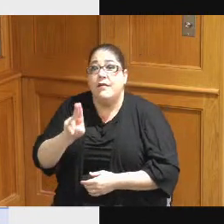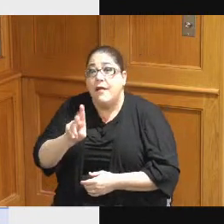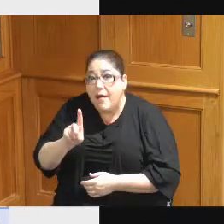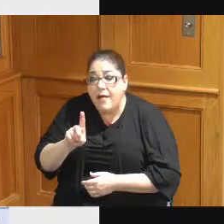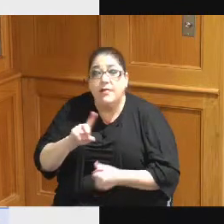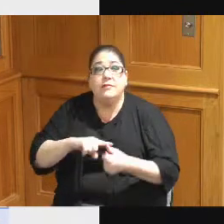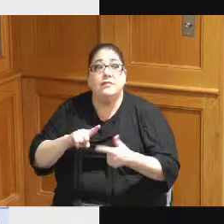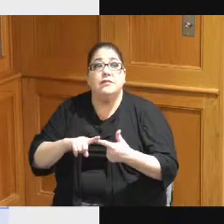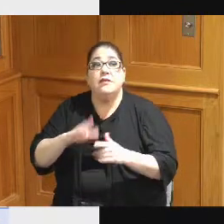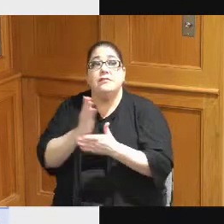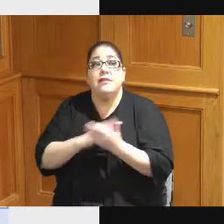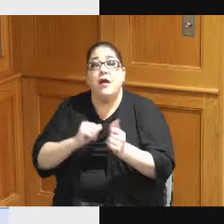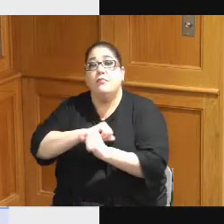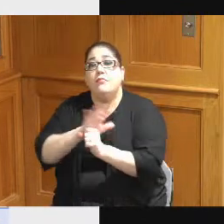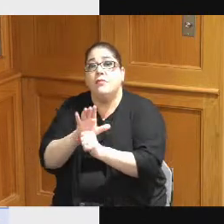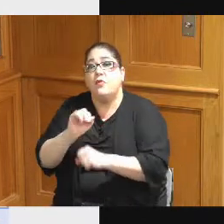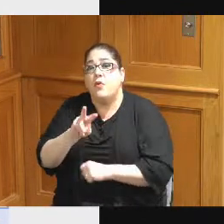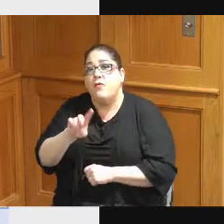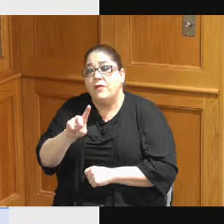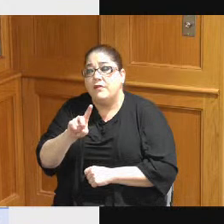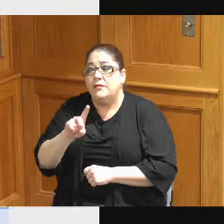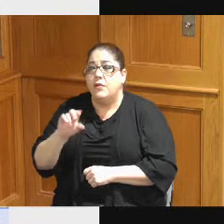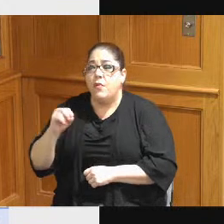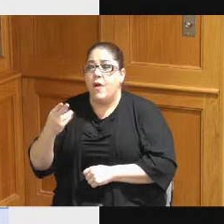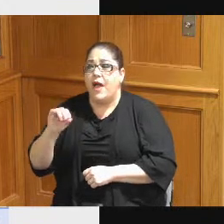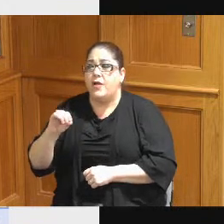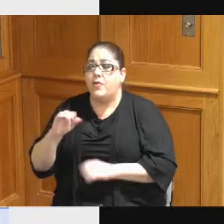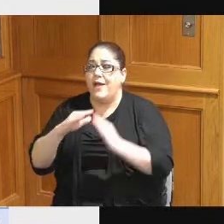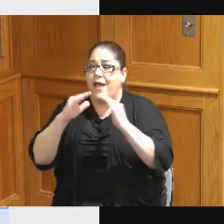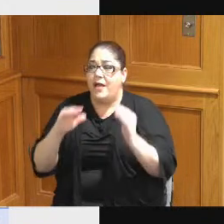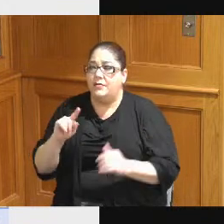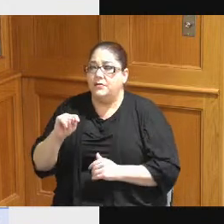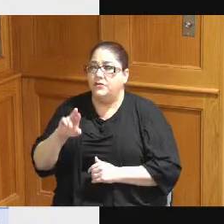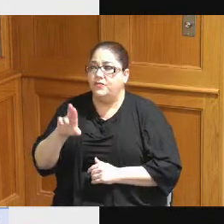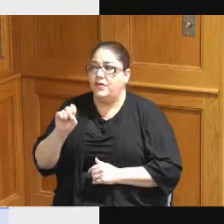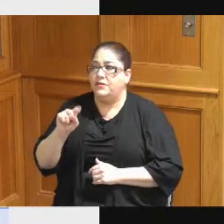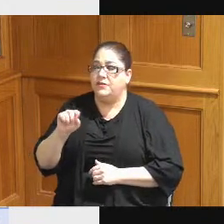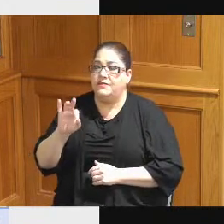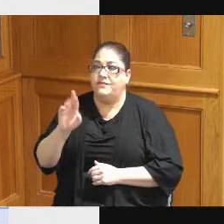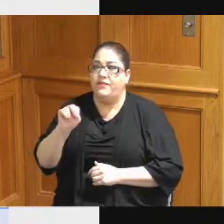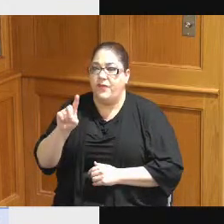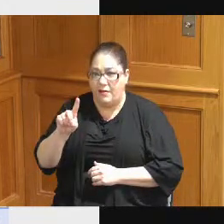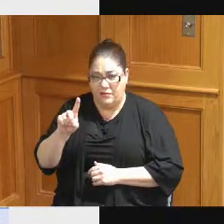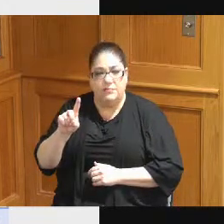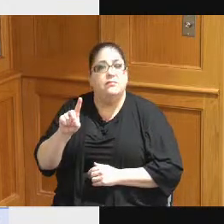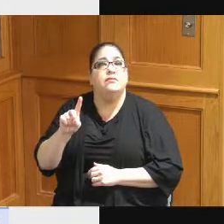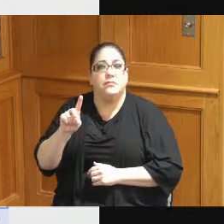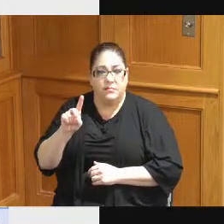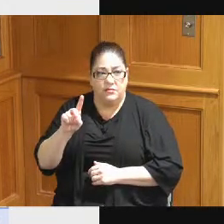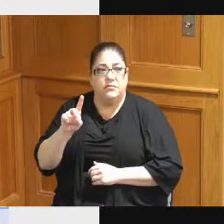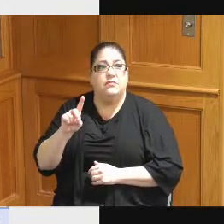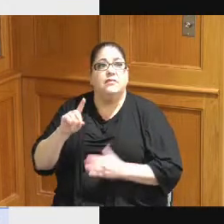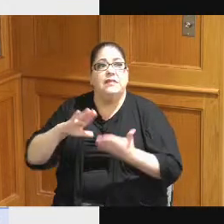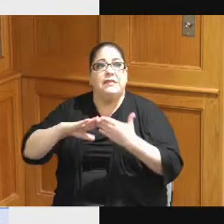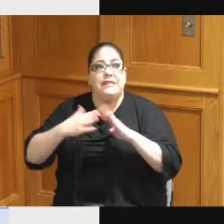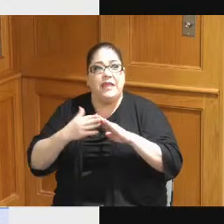are Covid related Ohio Housing Trust Fund we receive City Human Services funding for